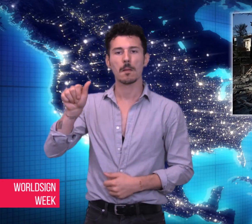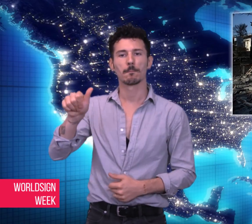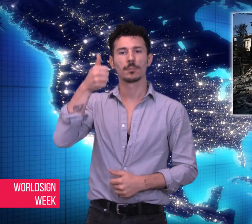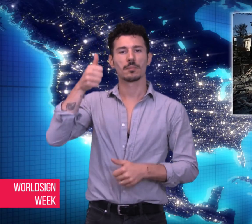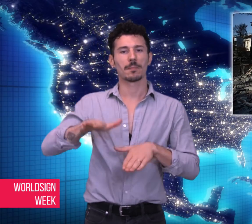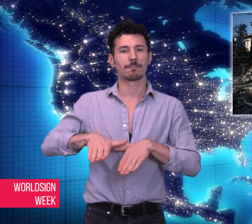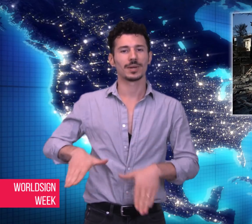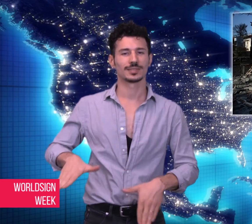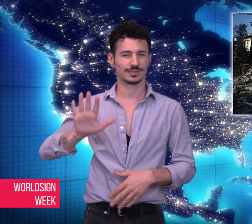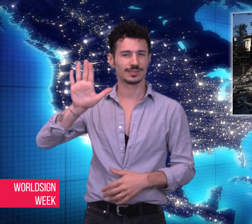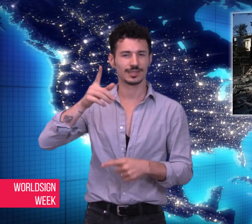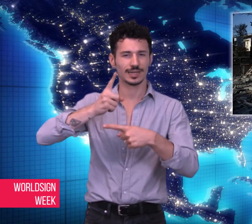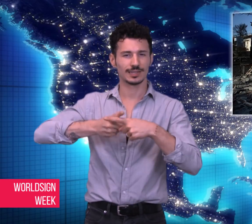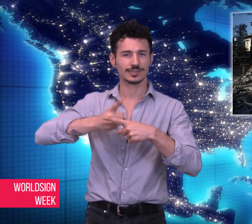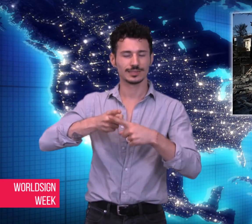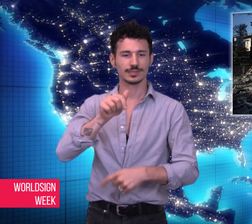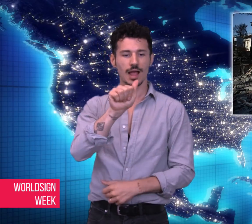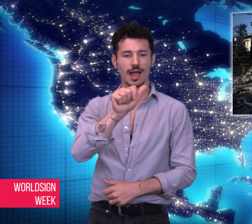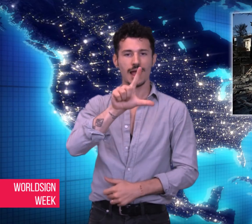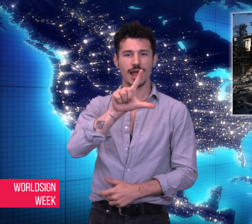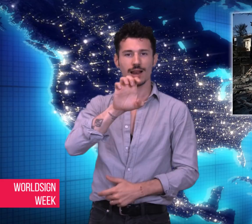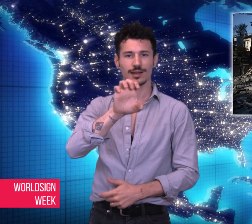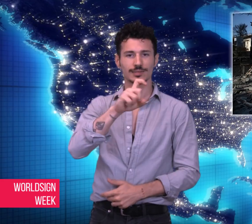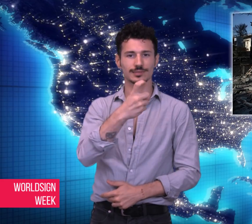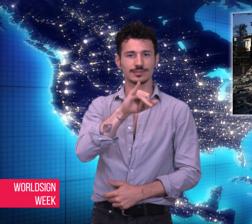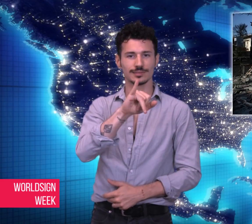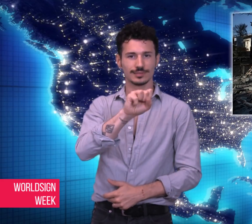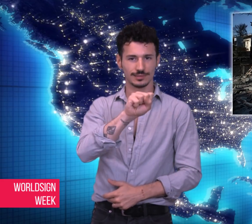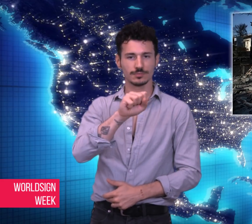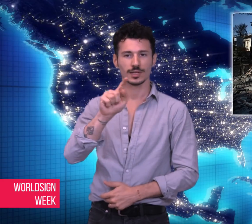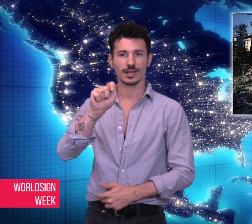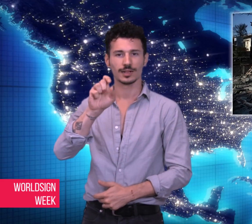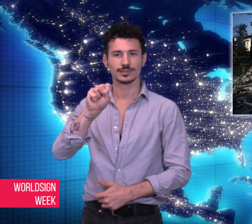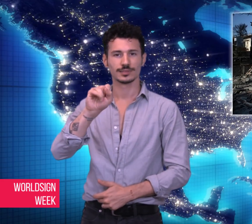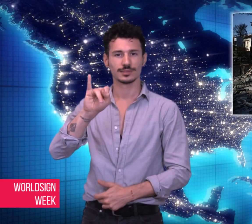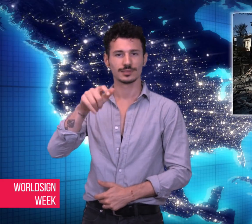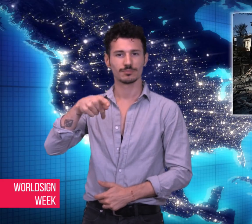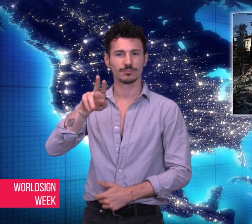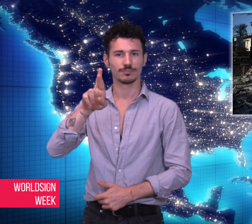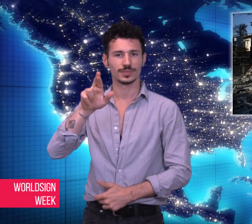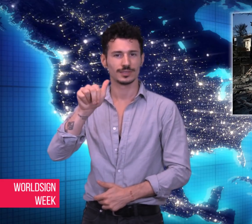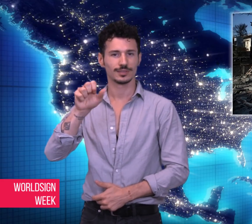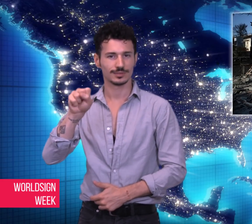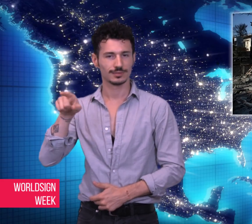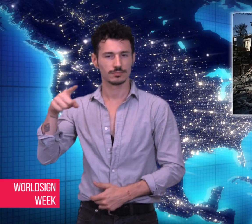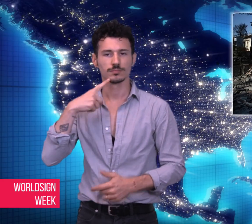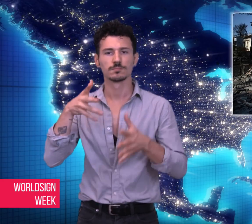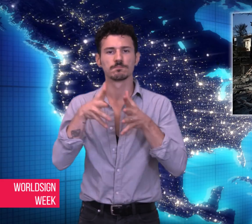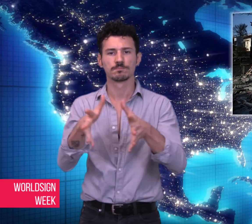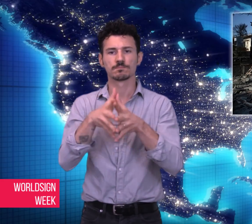Minister Alexis Tsipras said “I accept full political responsibility for